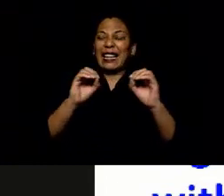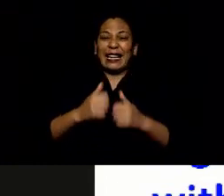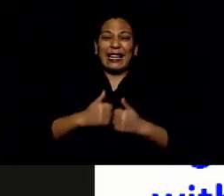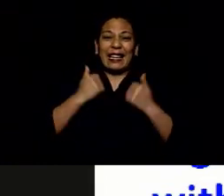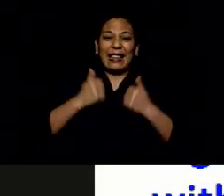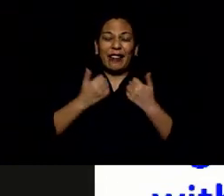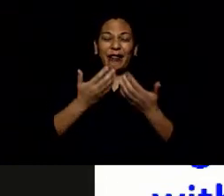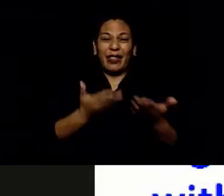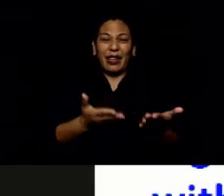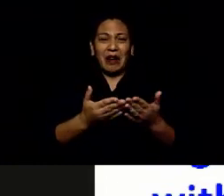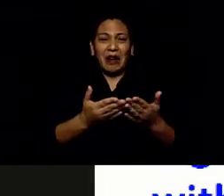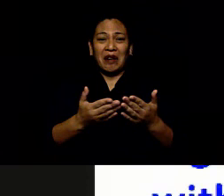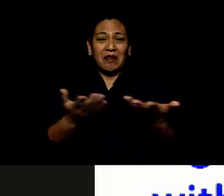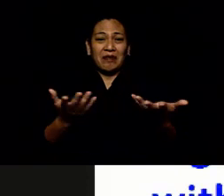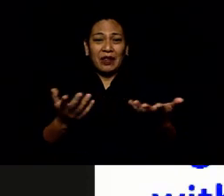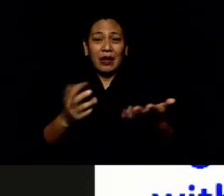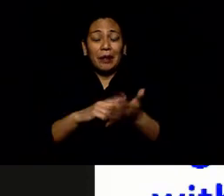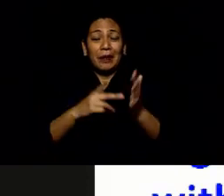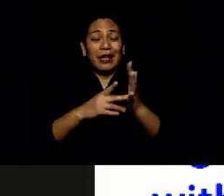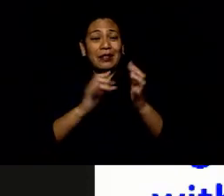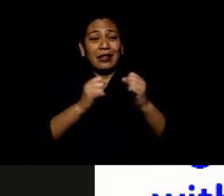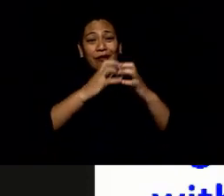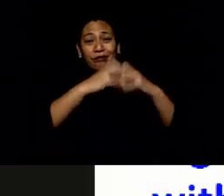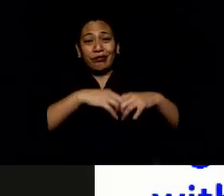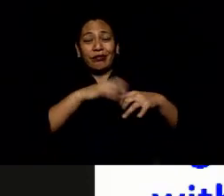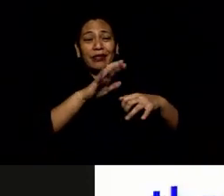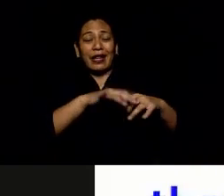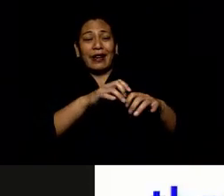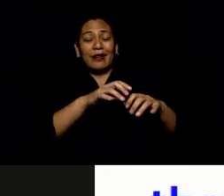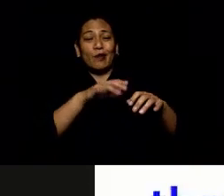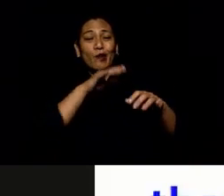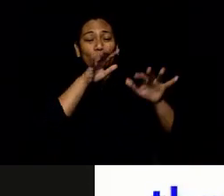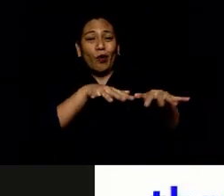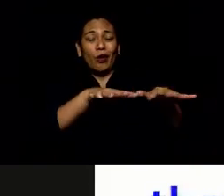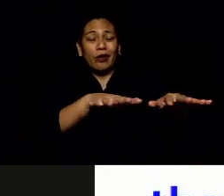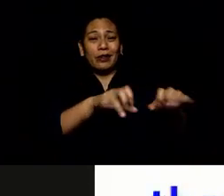And so we could have collapsed in that way.